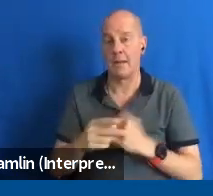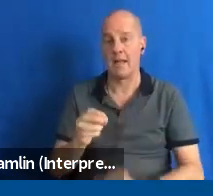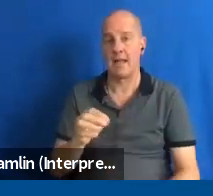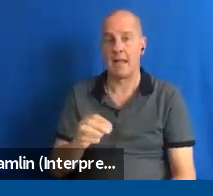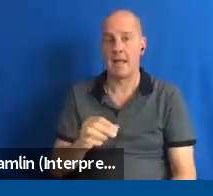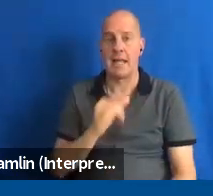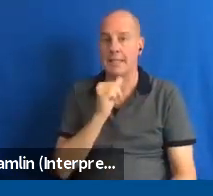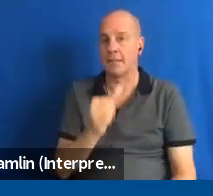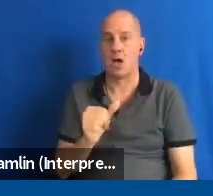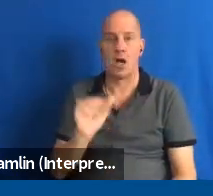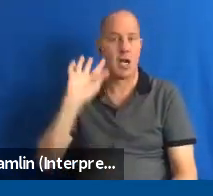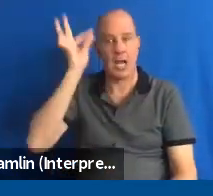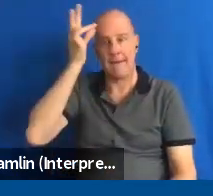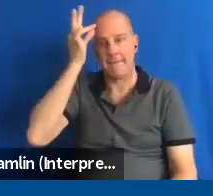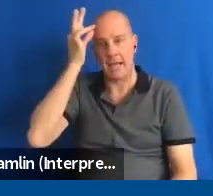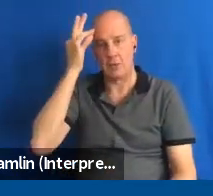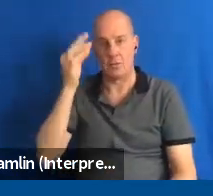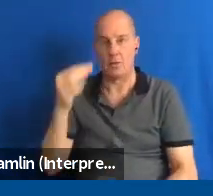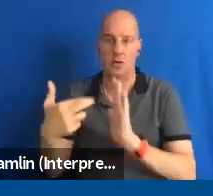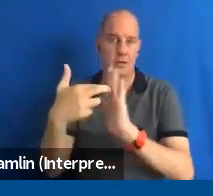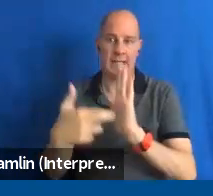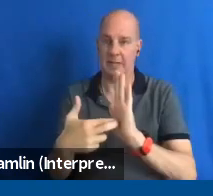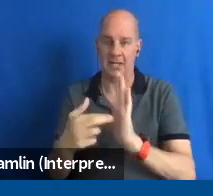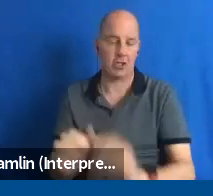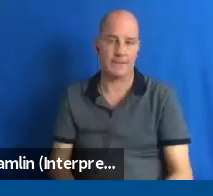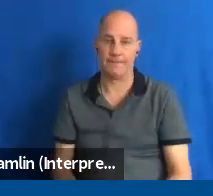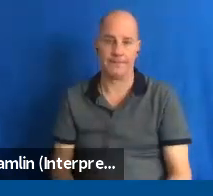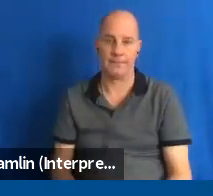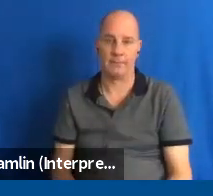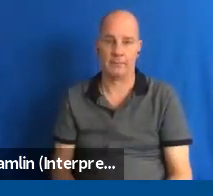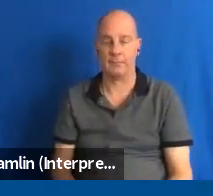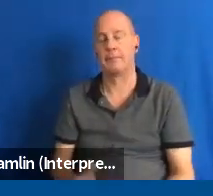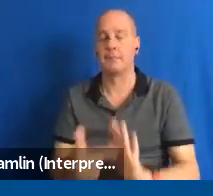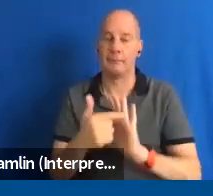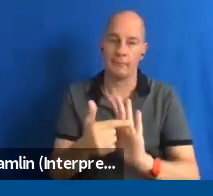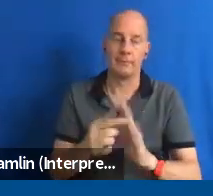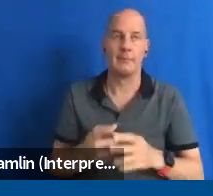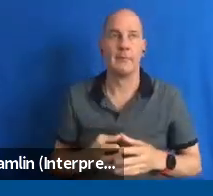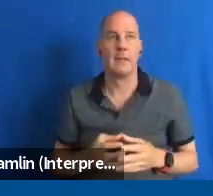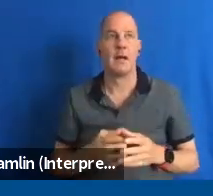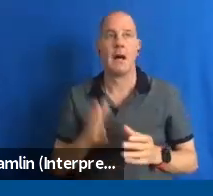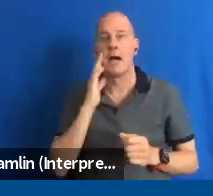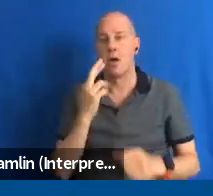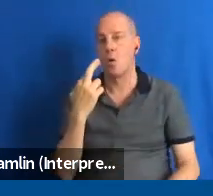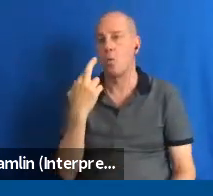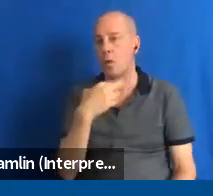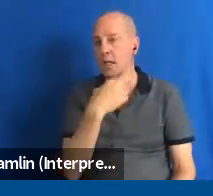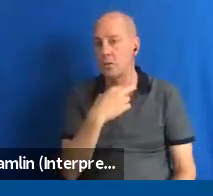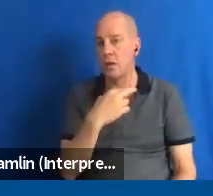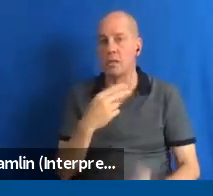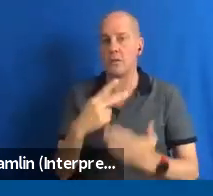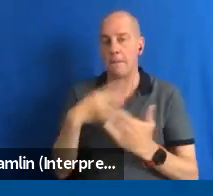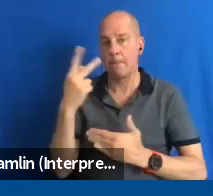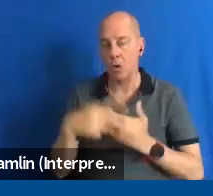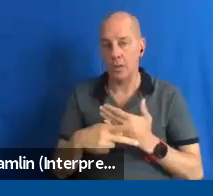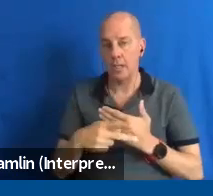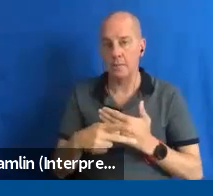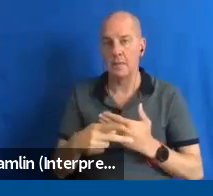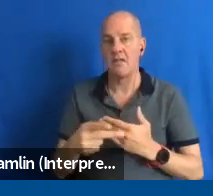a federal stipulation. So, for instance, I know that restaurants program that was delivering food,